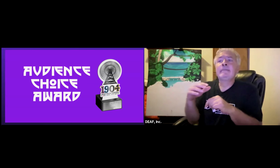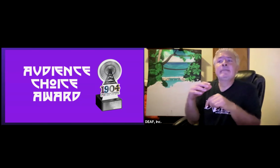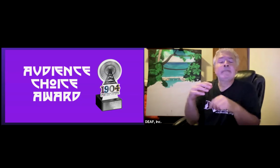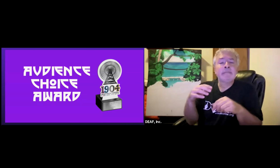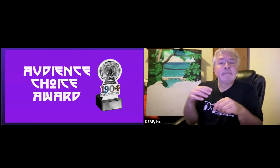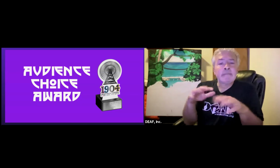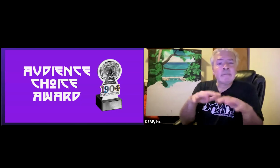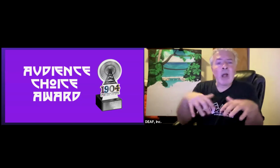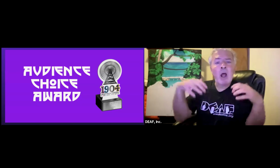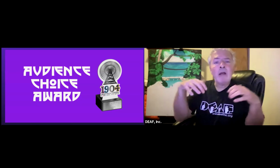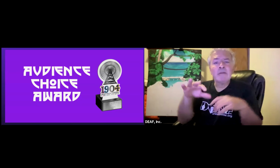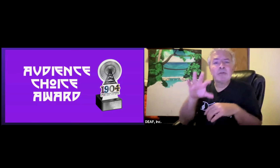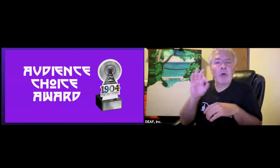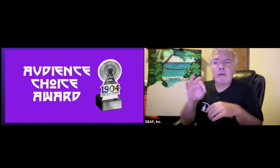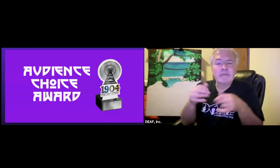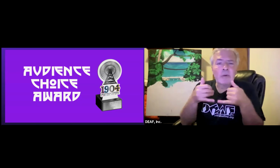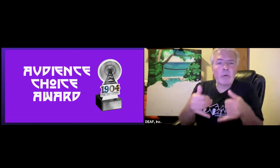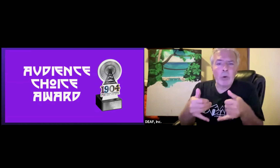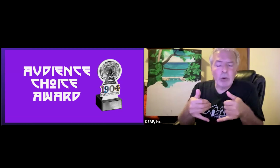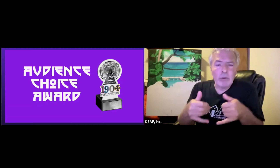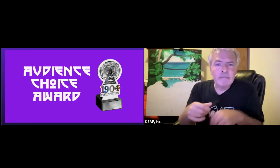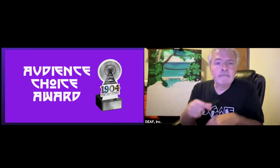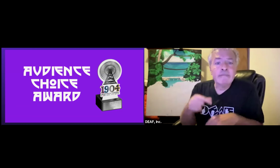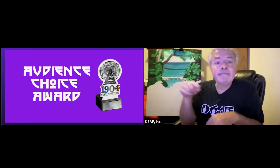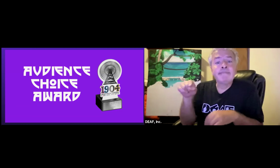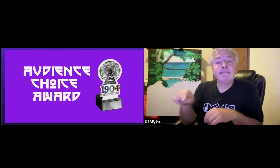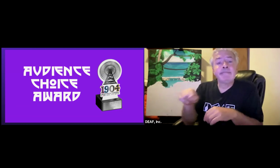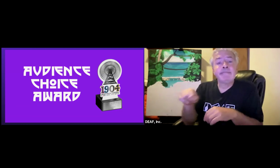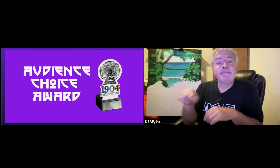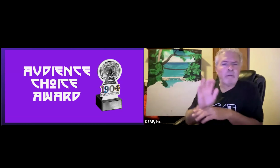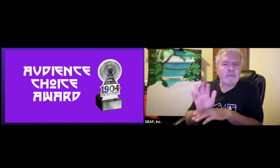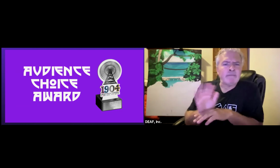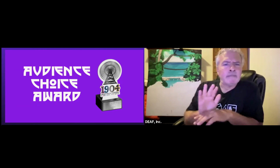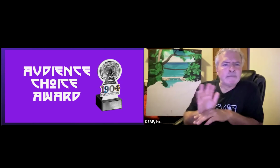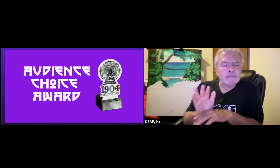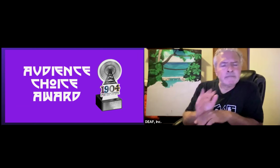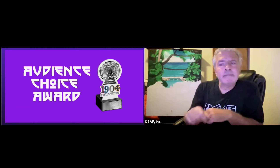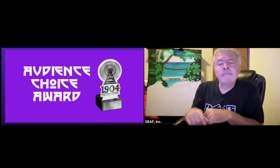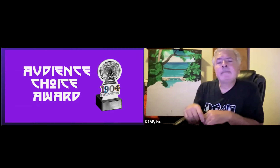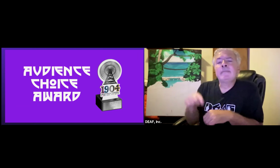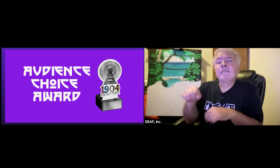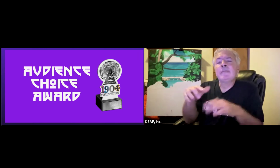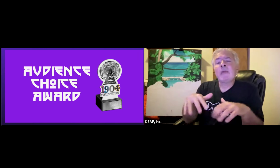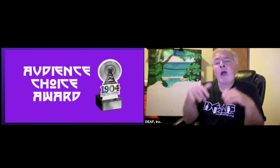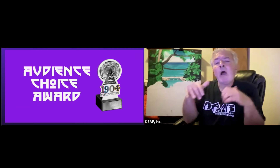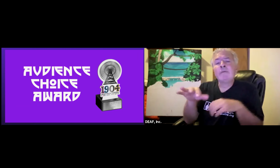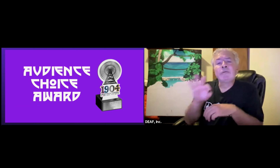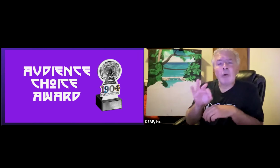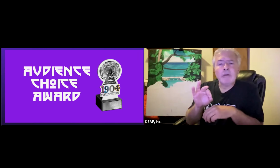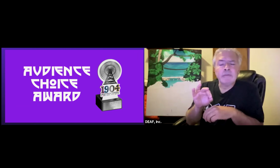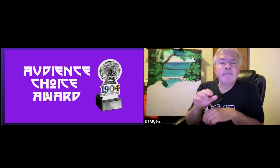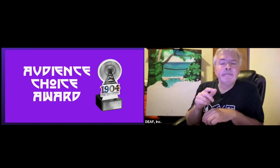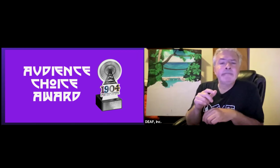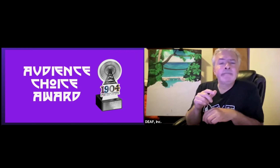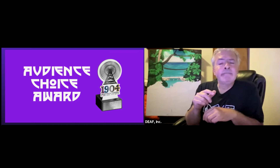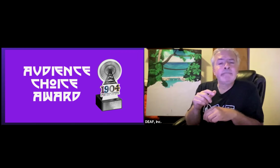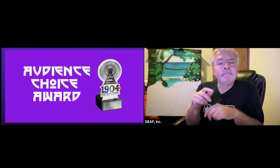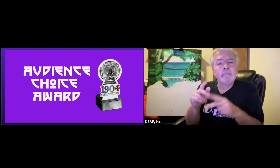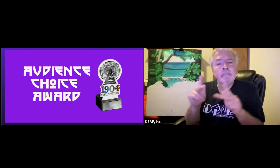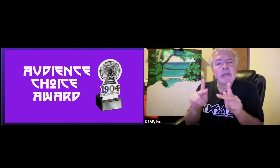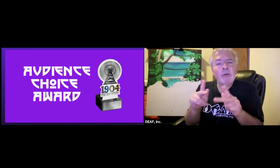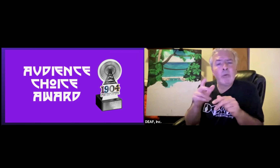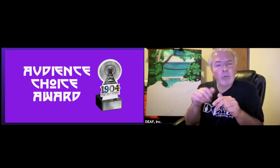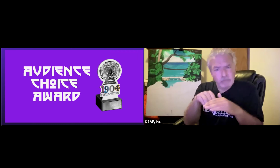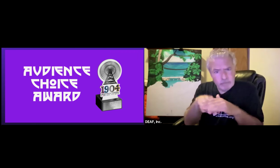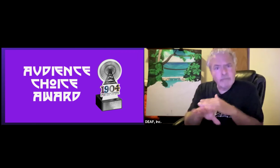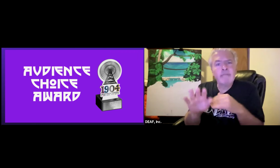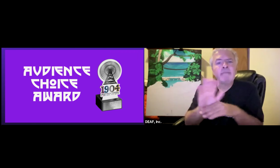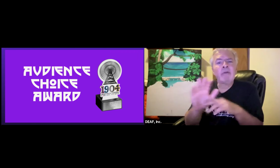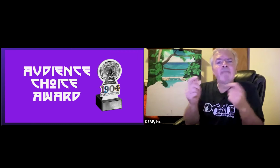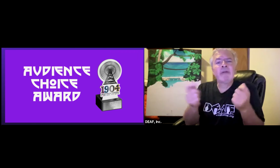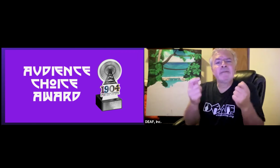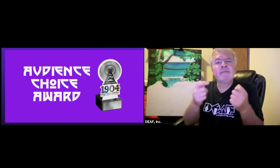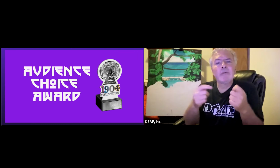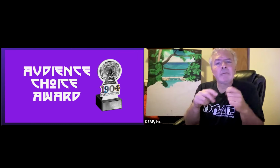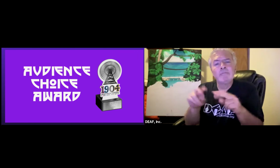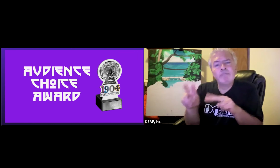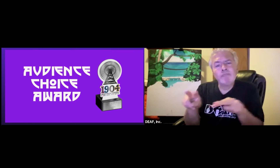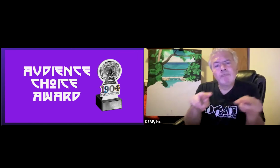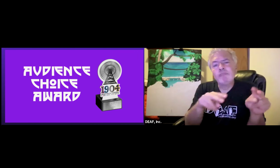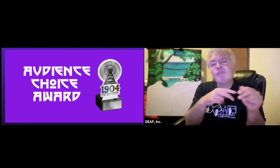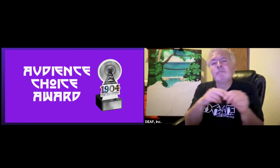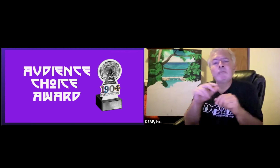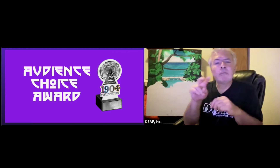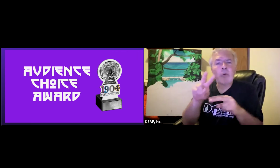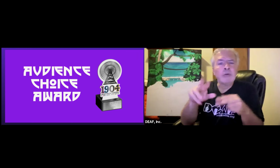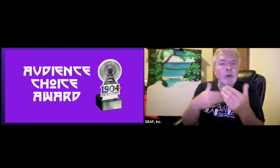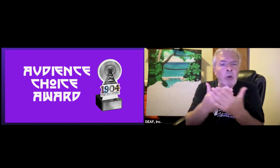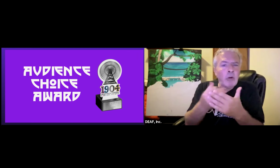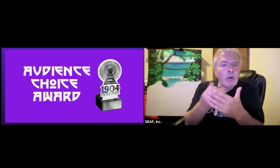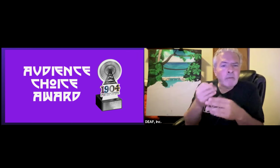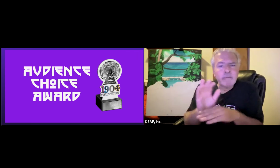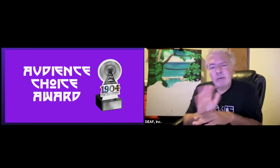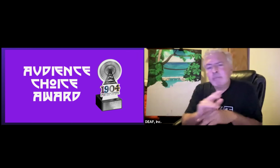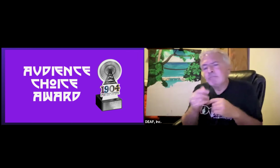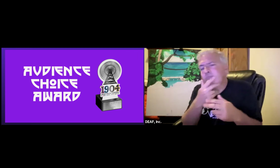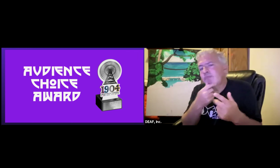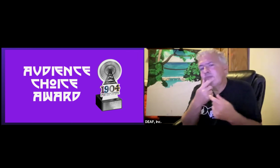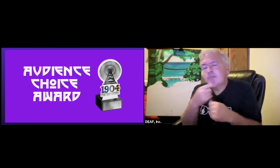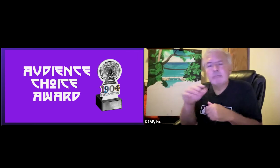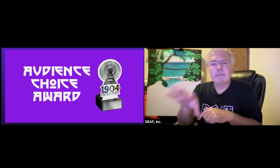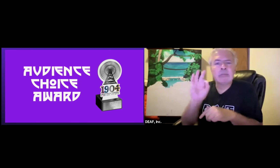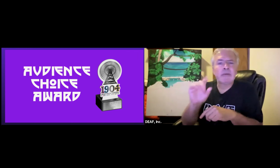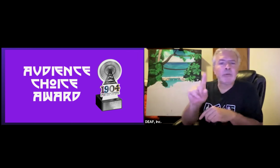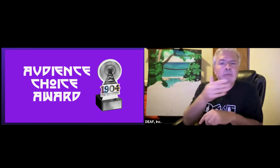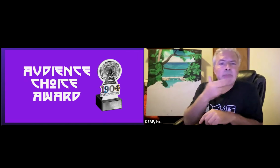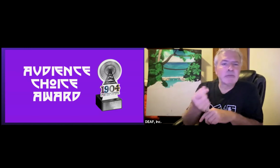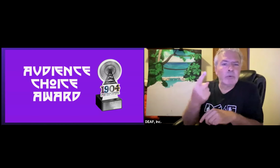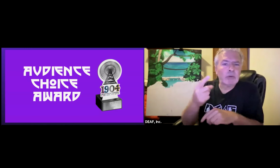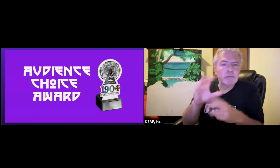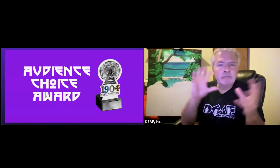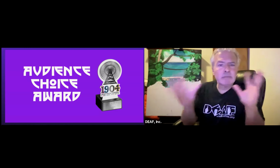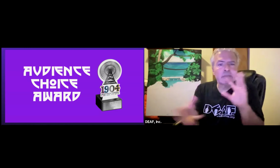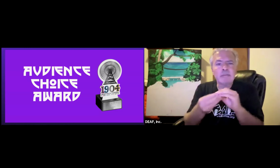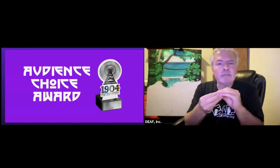The audience choice was for a film. The audience choice is the people who entered the film festival and enjoyed watching the different videos. The audience picked the best one.